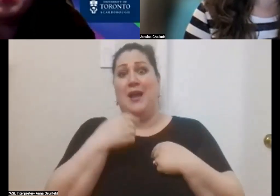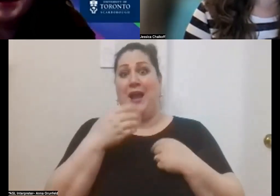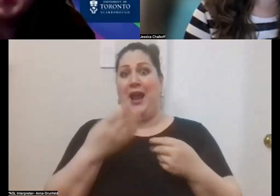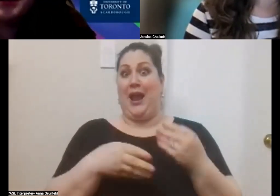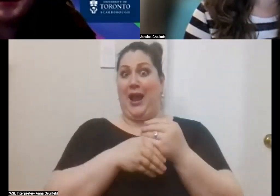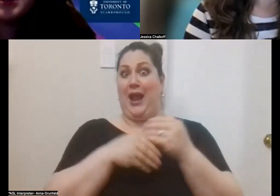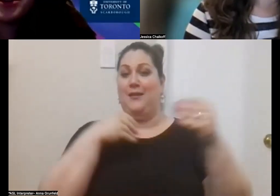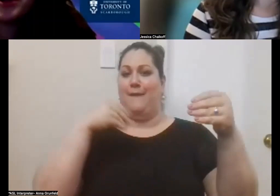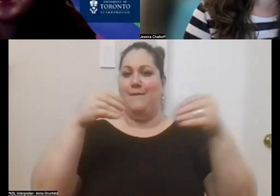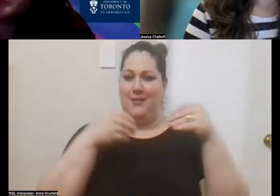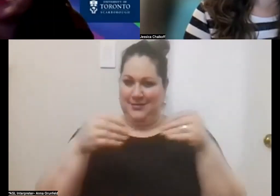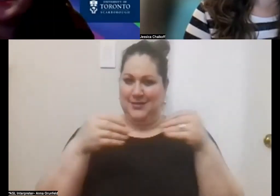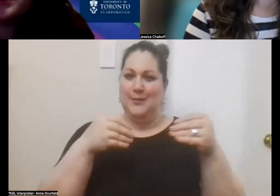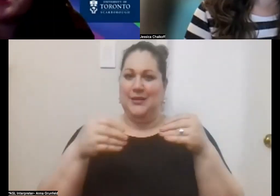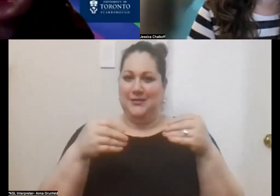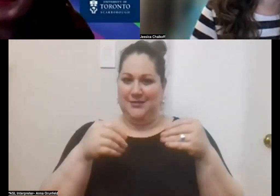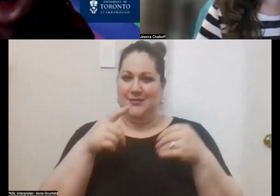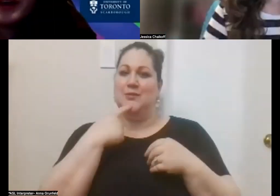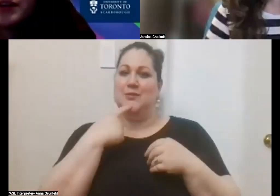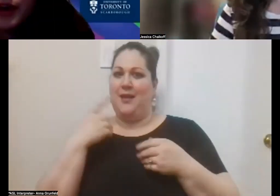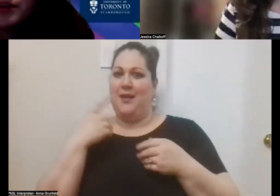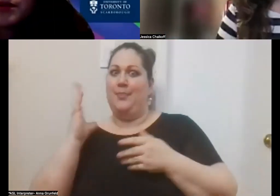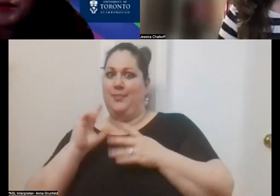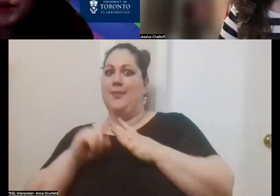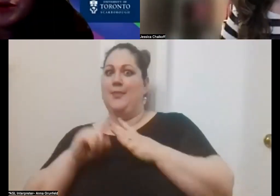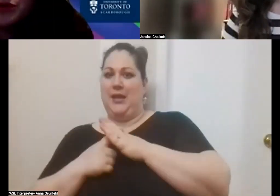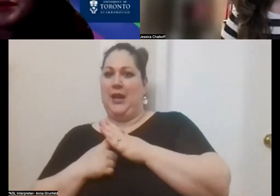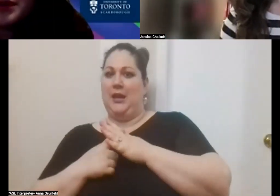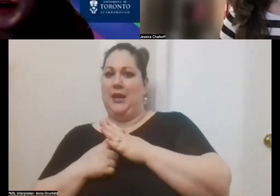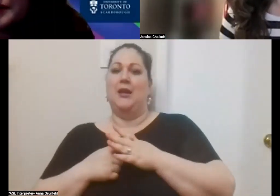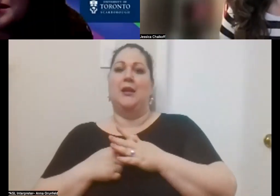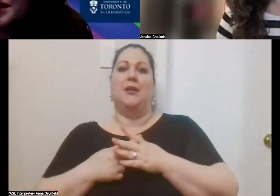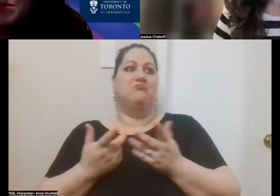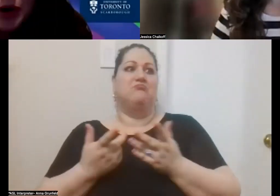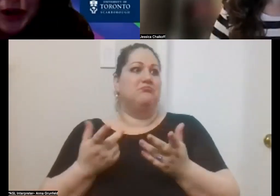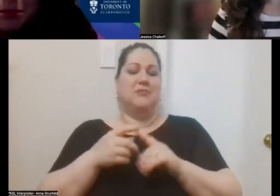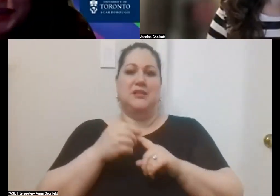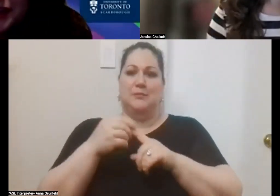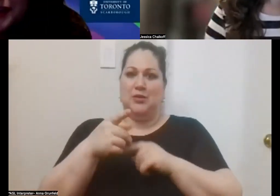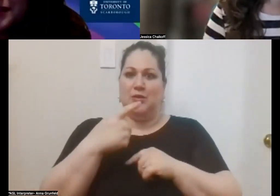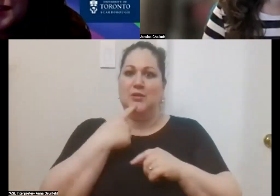at the beginning, especially as it relates to making space for students as embodied beings